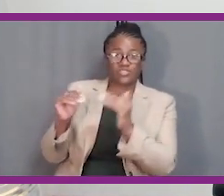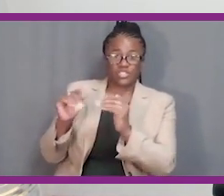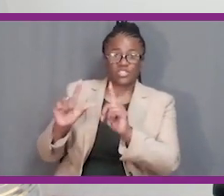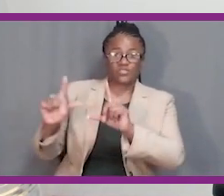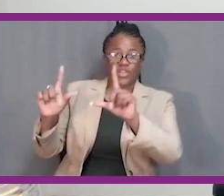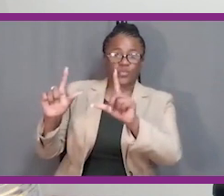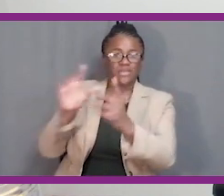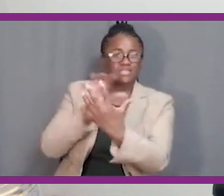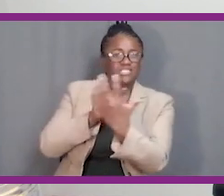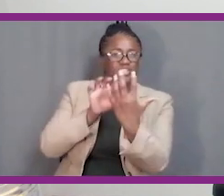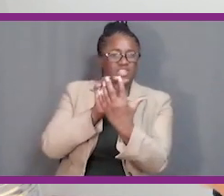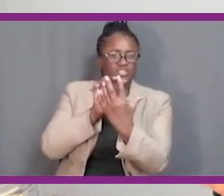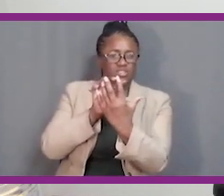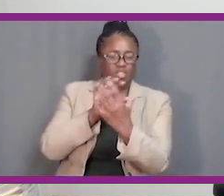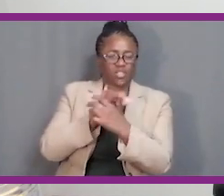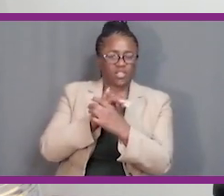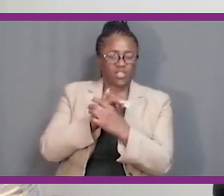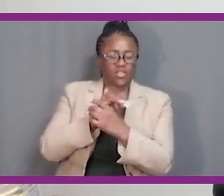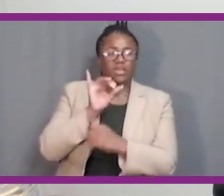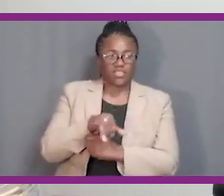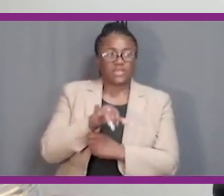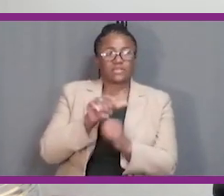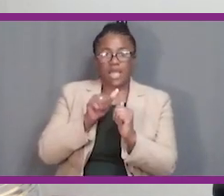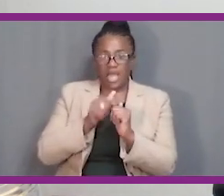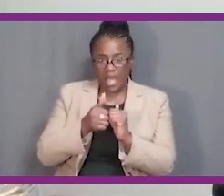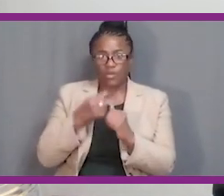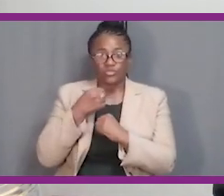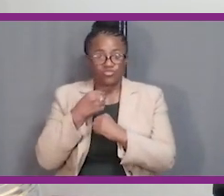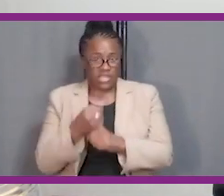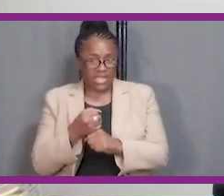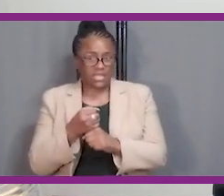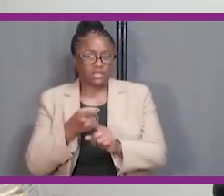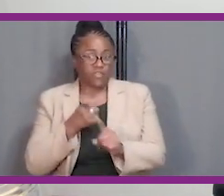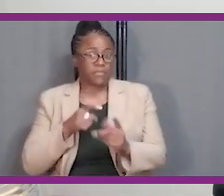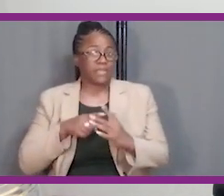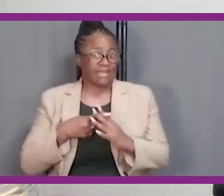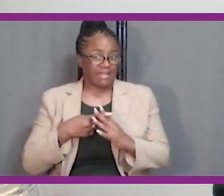beginning, and as somebody who was there, that was one of the reasons why we created the disability